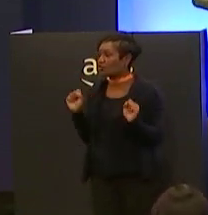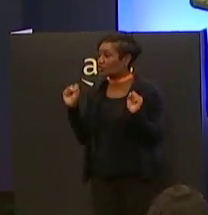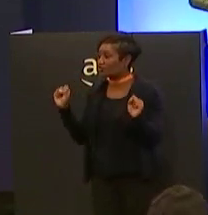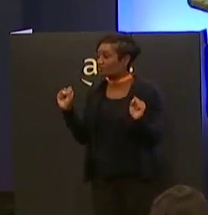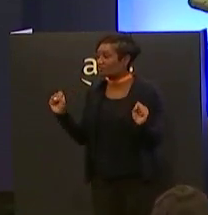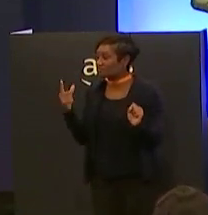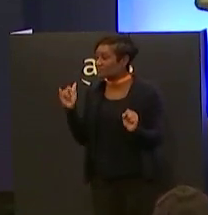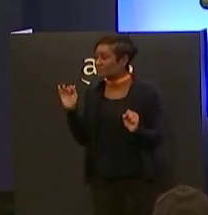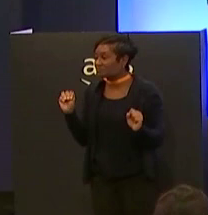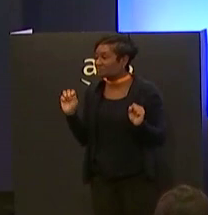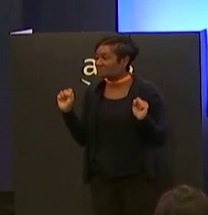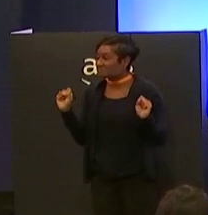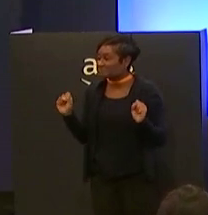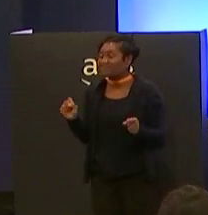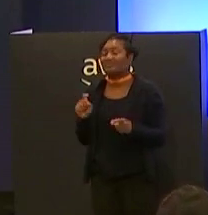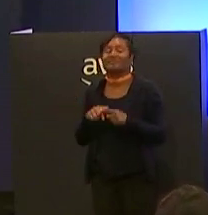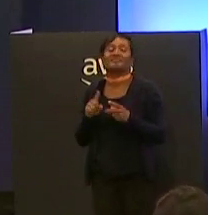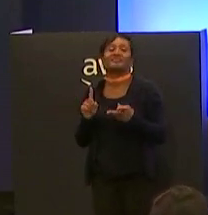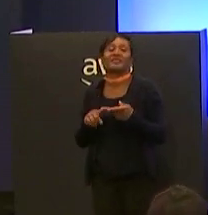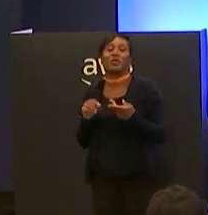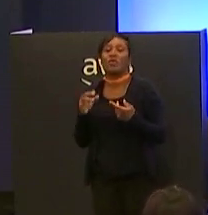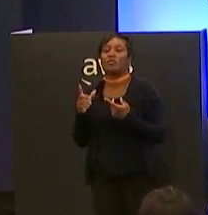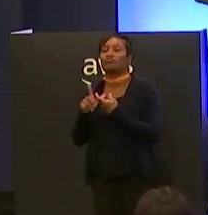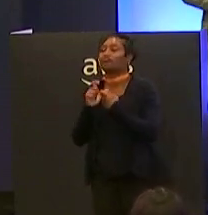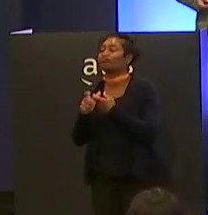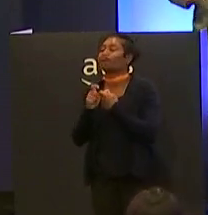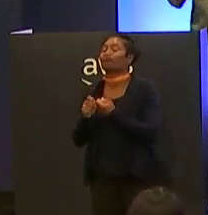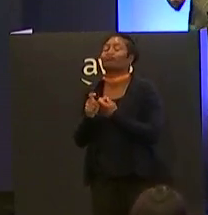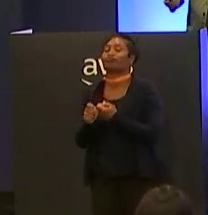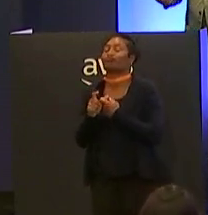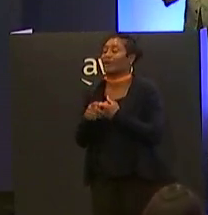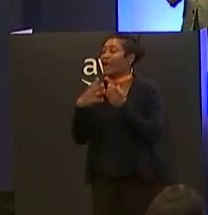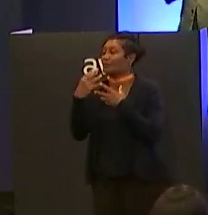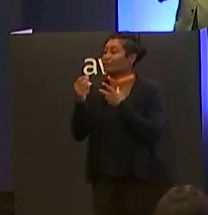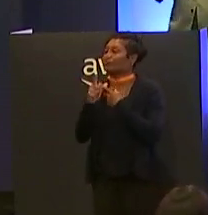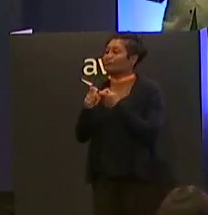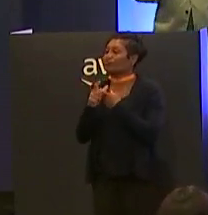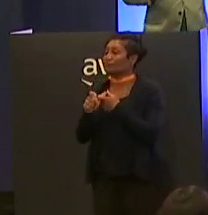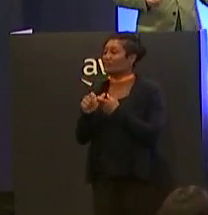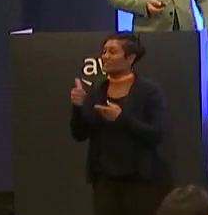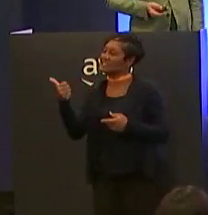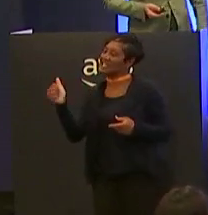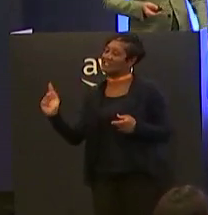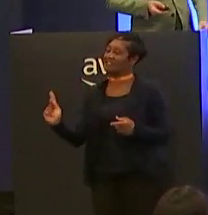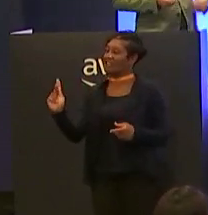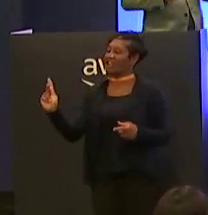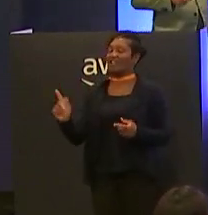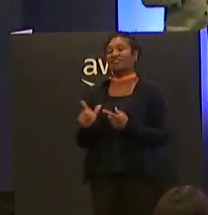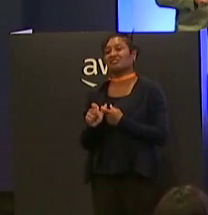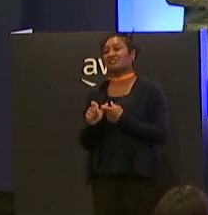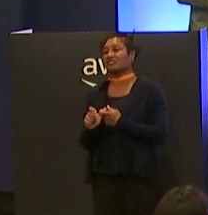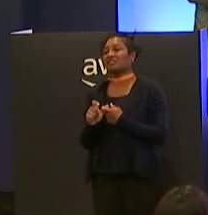Or when I'm outside running and doing my 10K because it really does help.